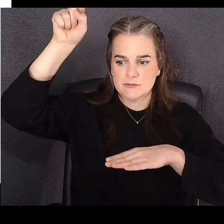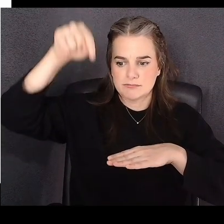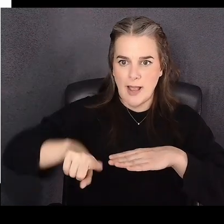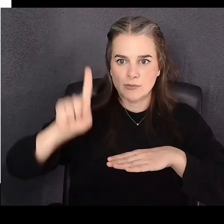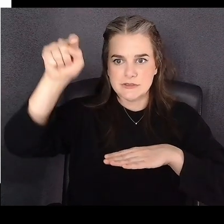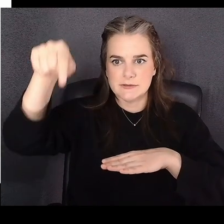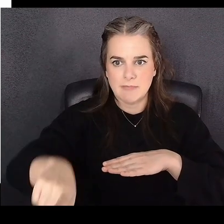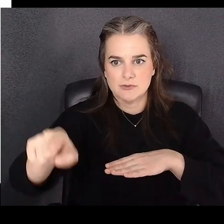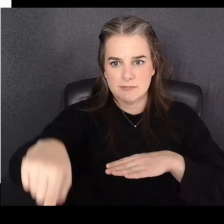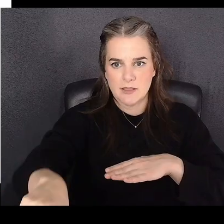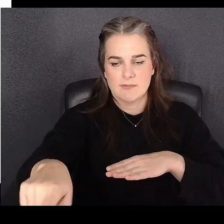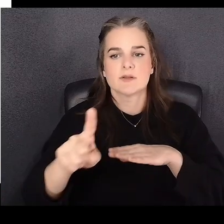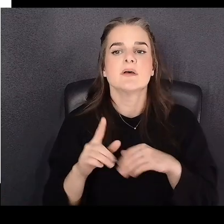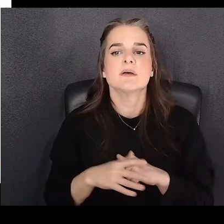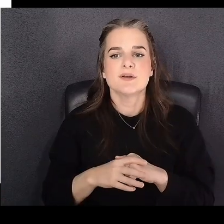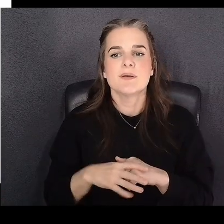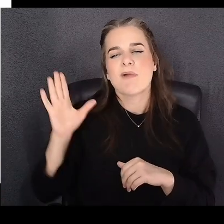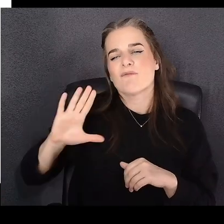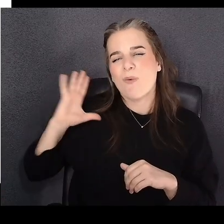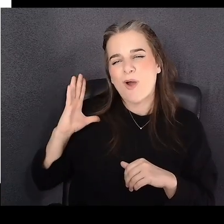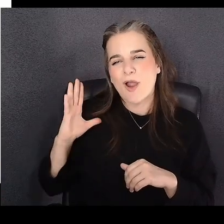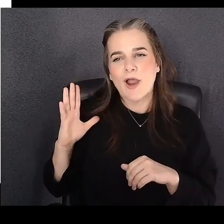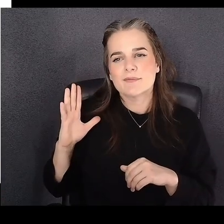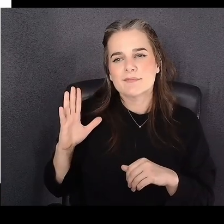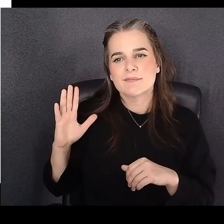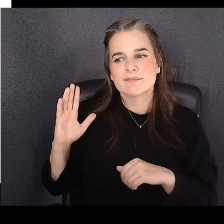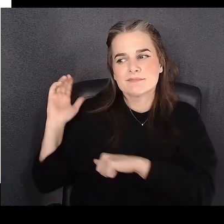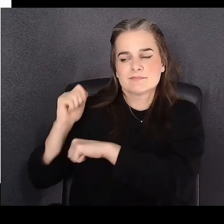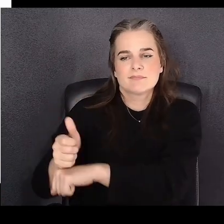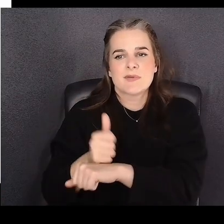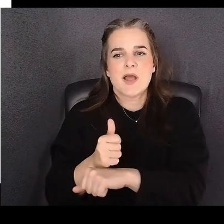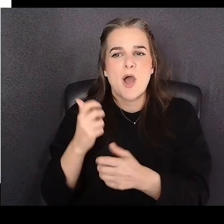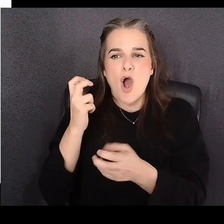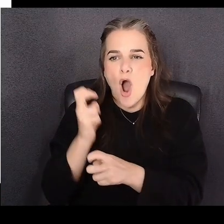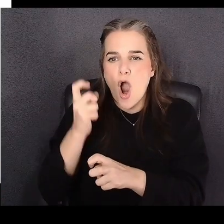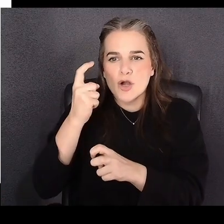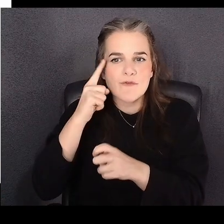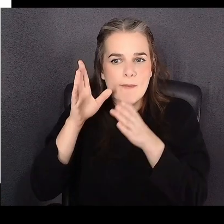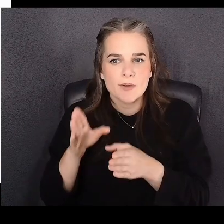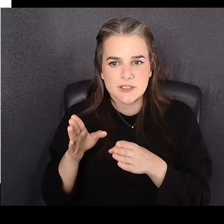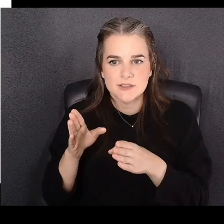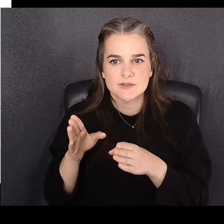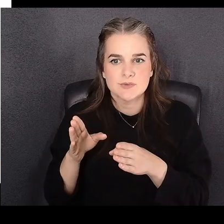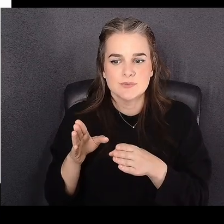But that was a little bit harder to bring individuals up to it so that they can push it themselves.